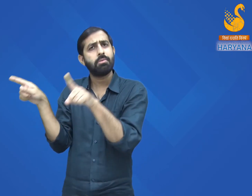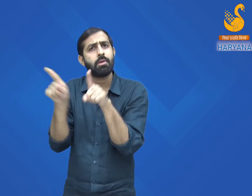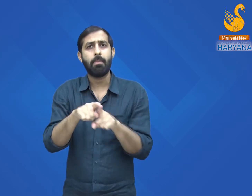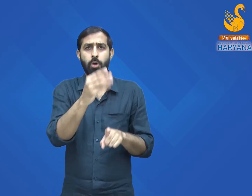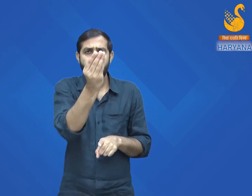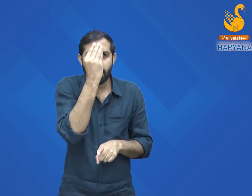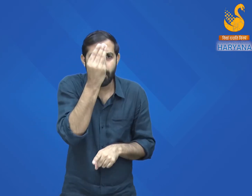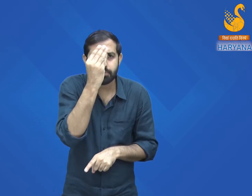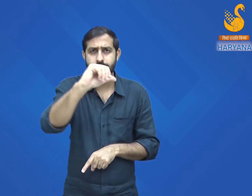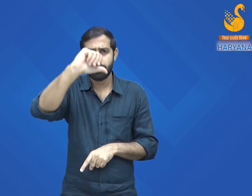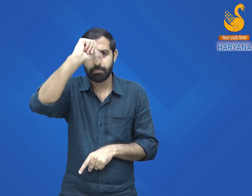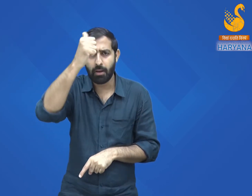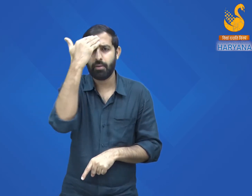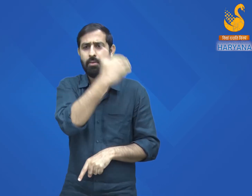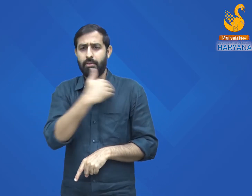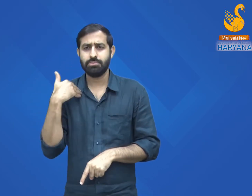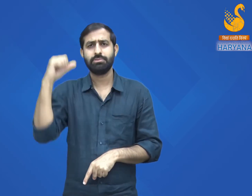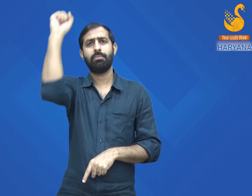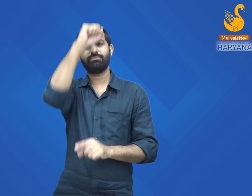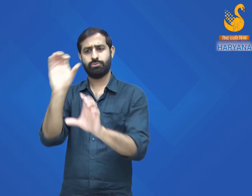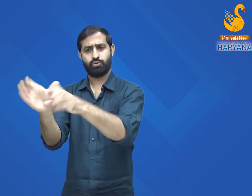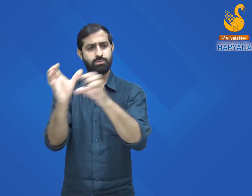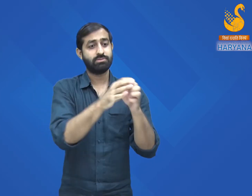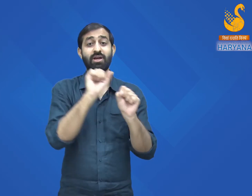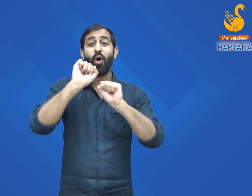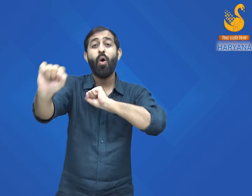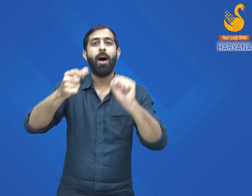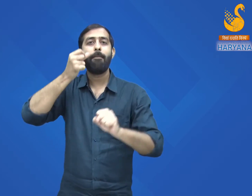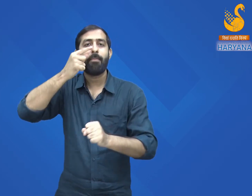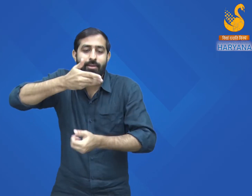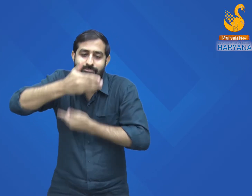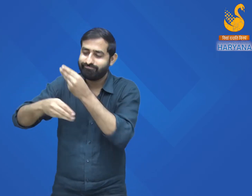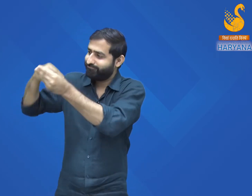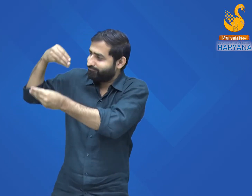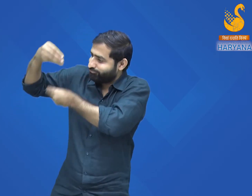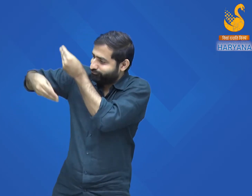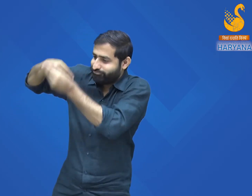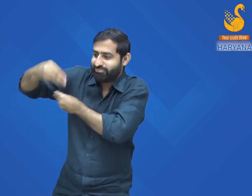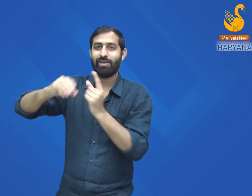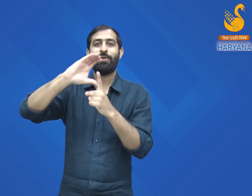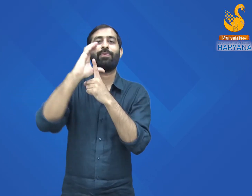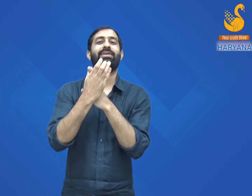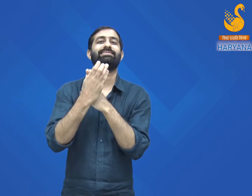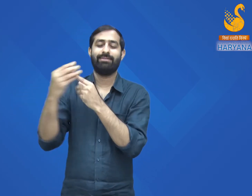and this teaching is given to children across all caste, religions and creeds, and this in a way is a culture or a tradition